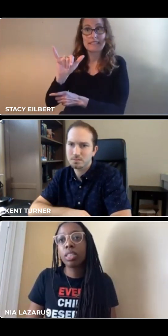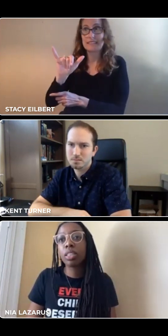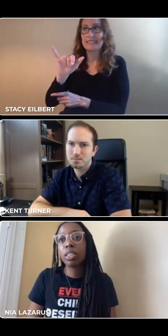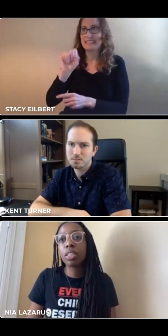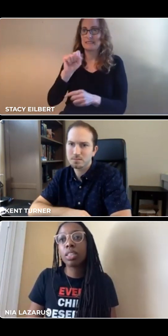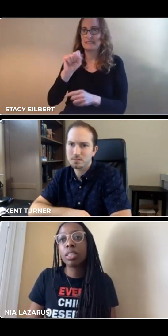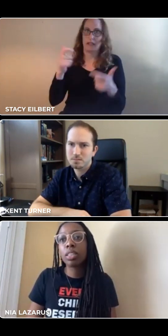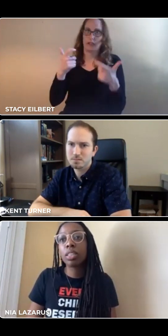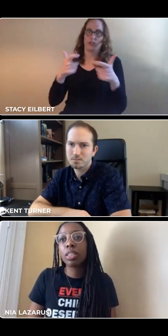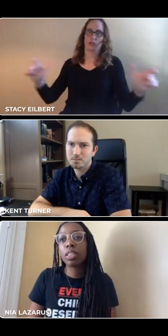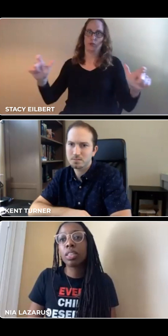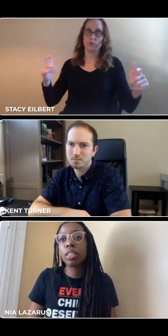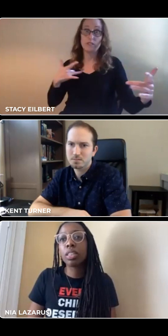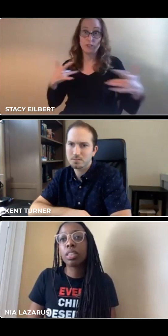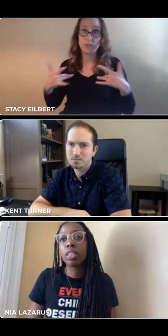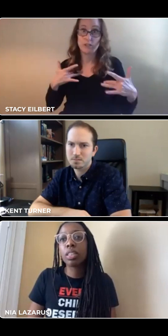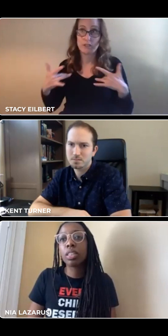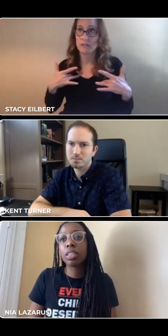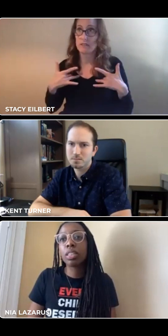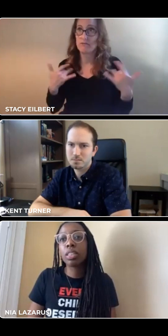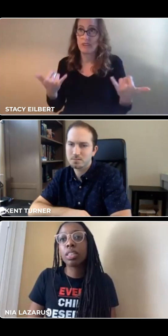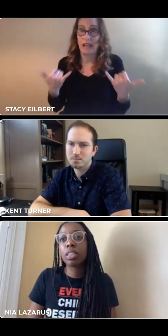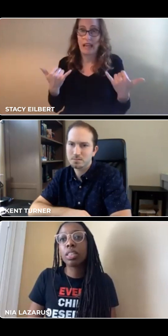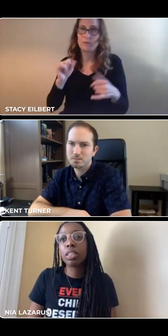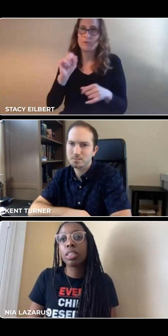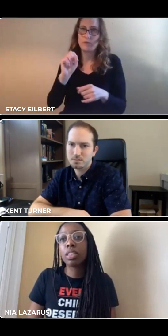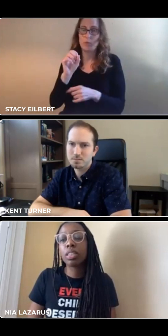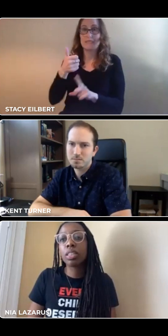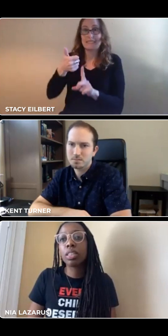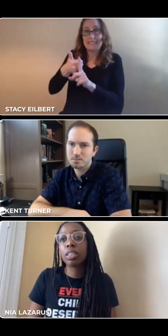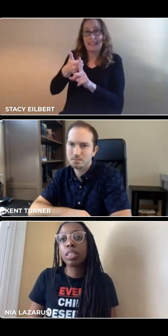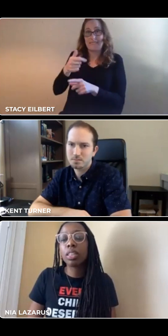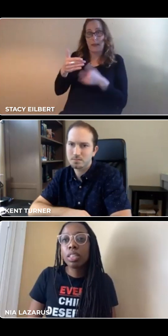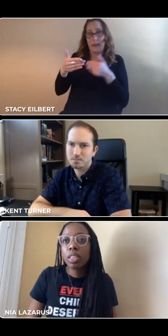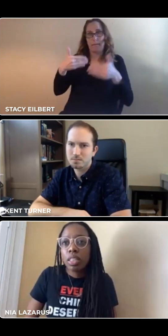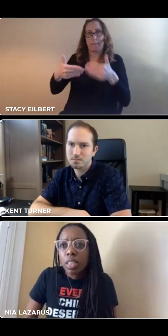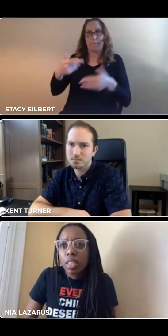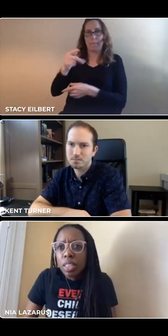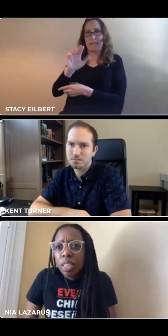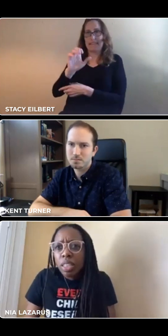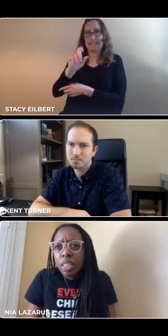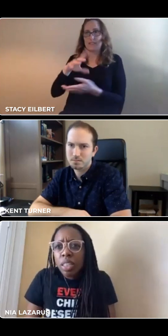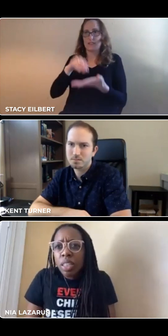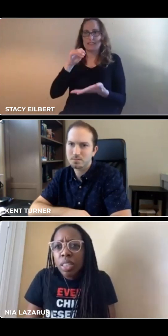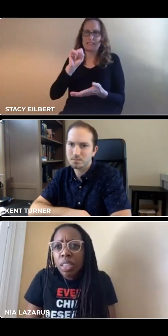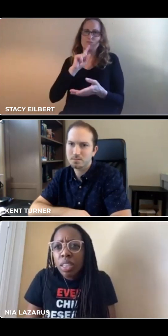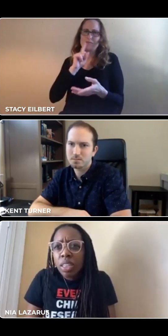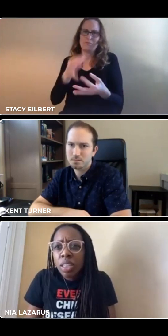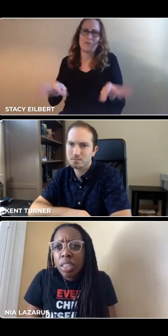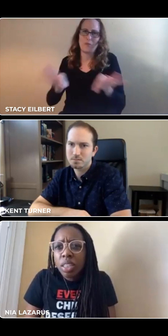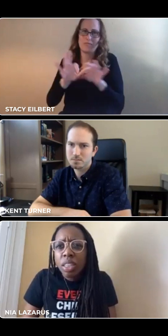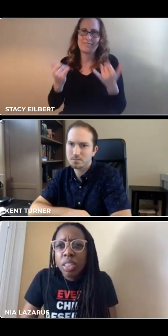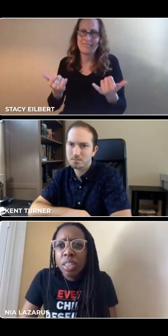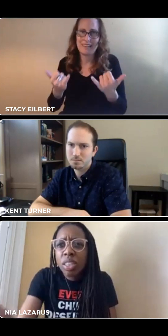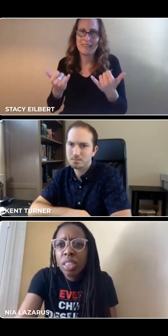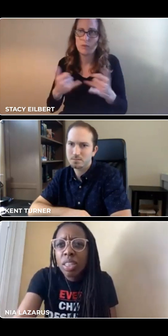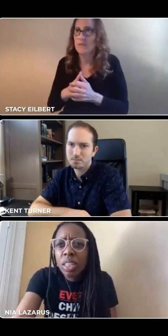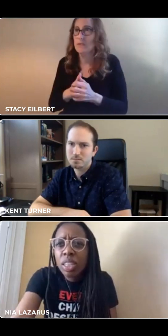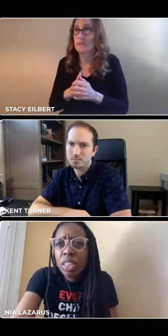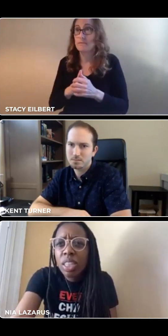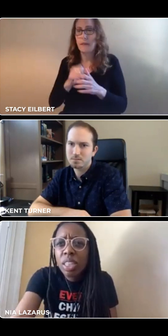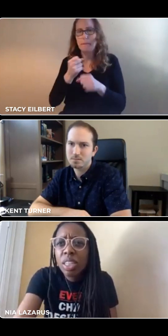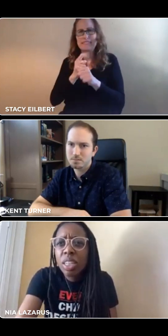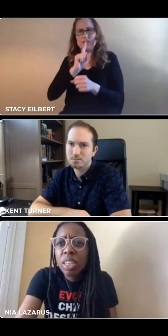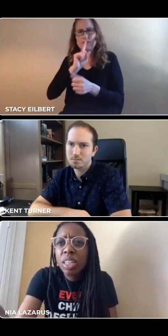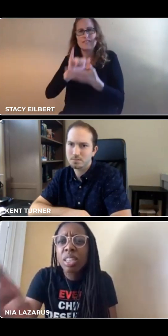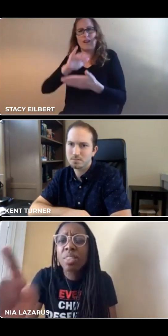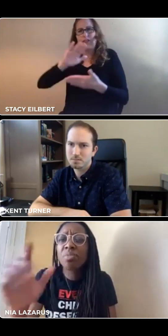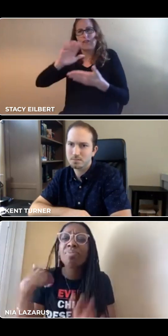equity is a huge concern right now. So, self-paced learning is really important right now